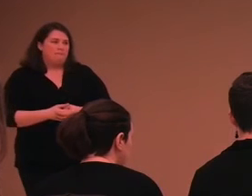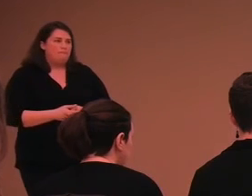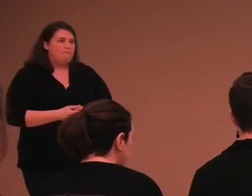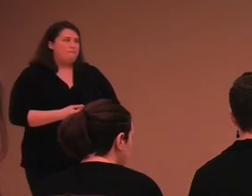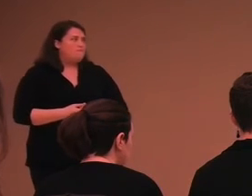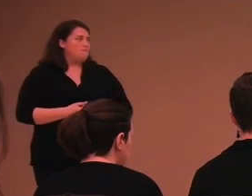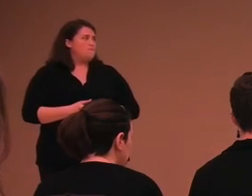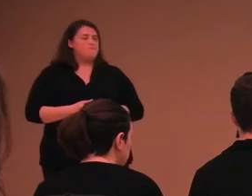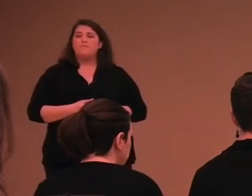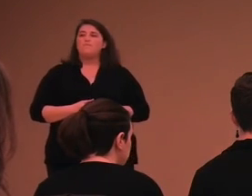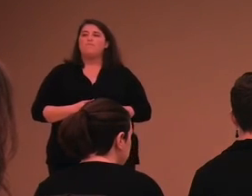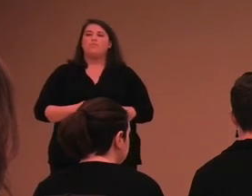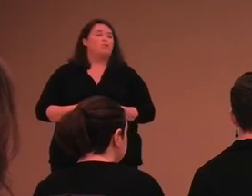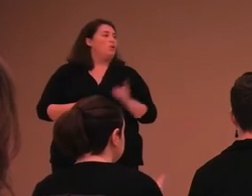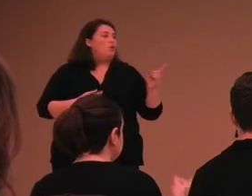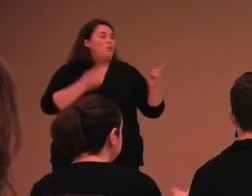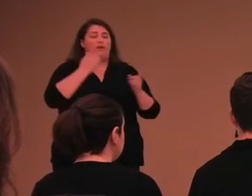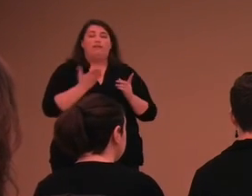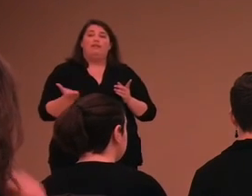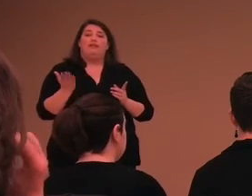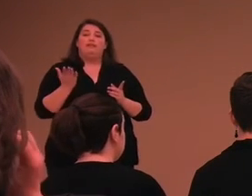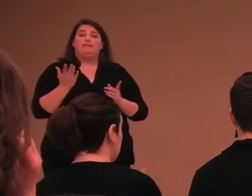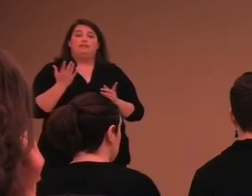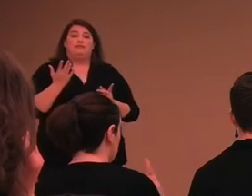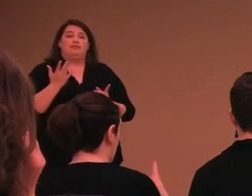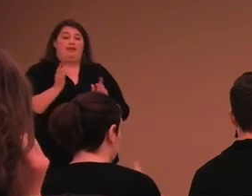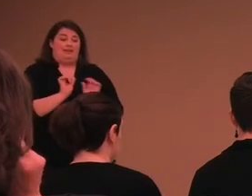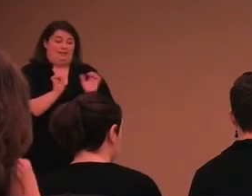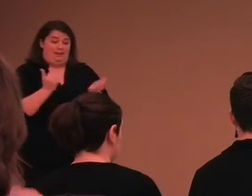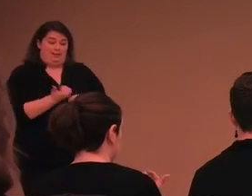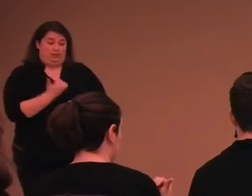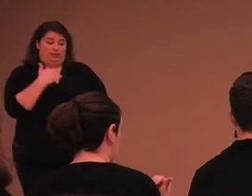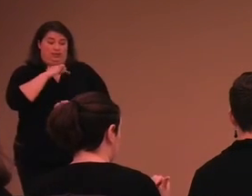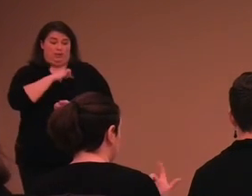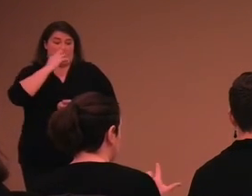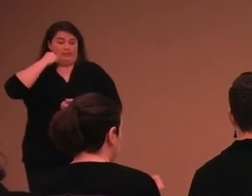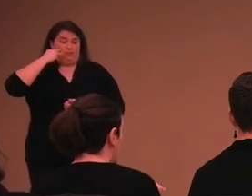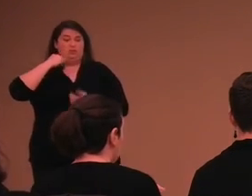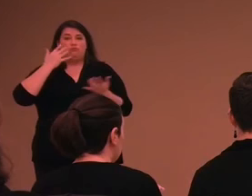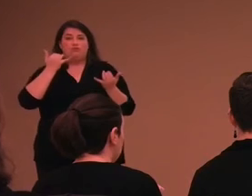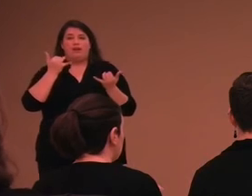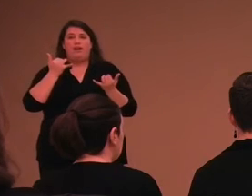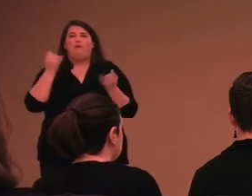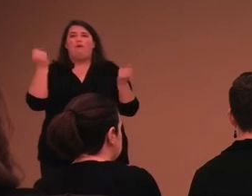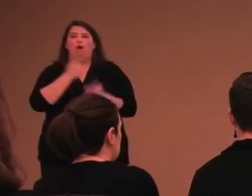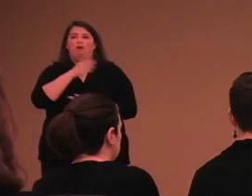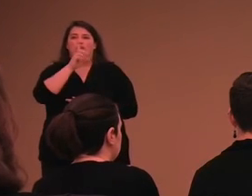One of the things as an agency that we're Currently going through is making sure all of our documents on the Internet are compliant